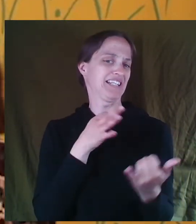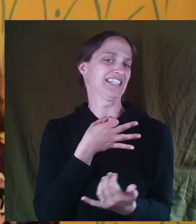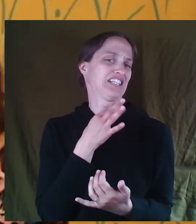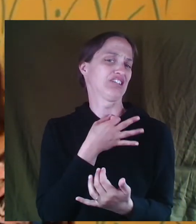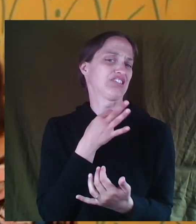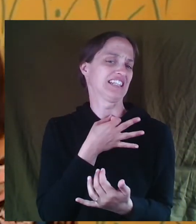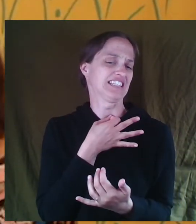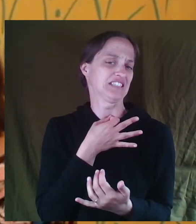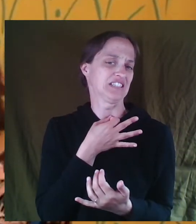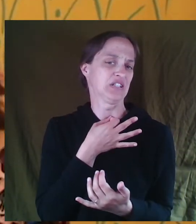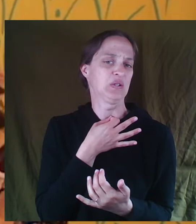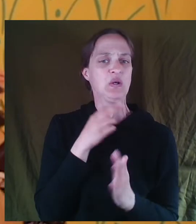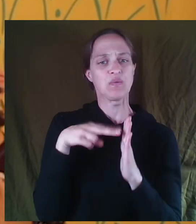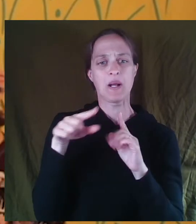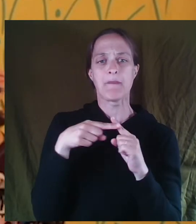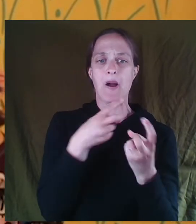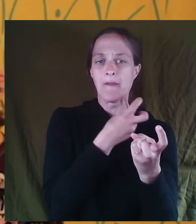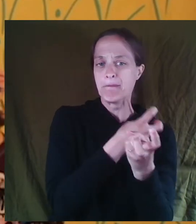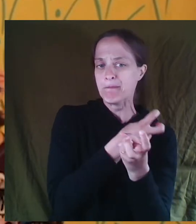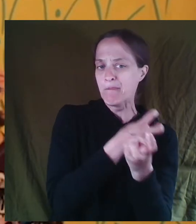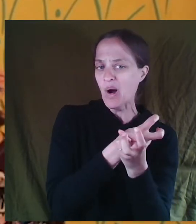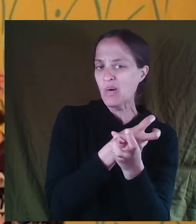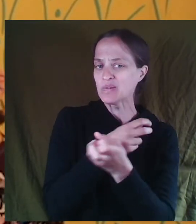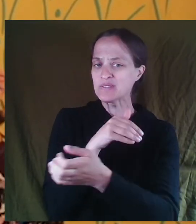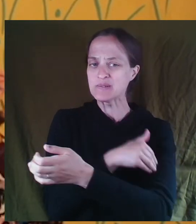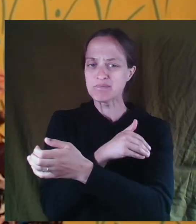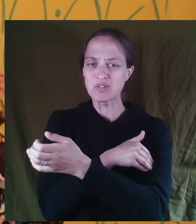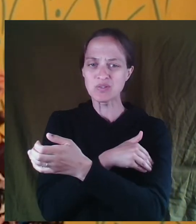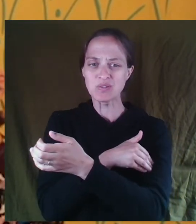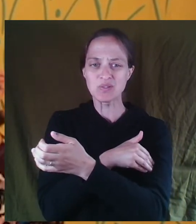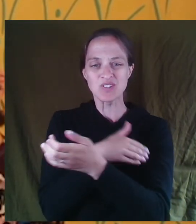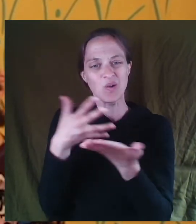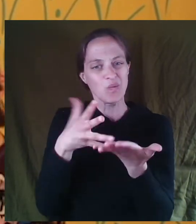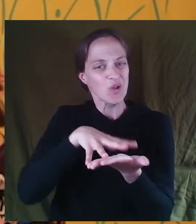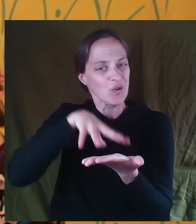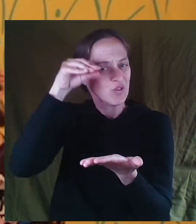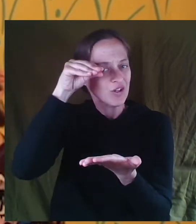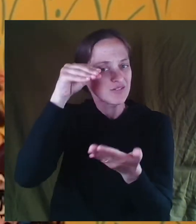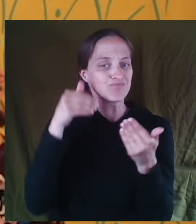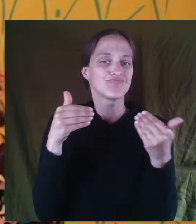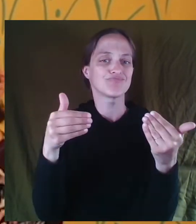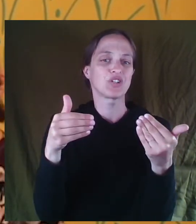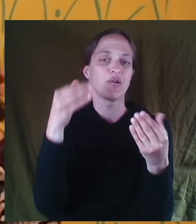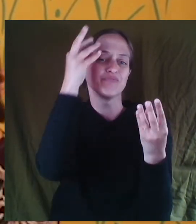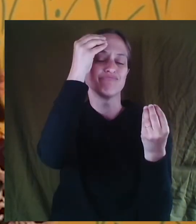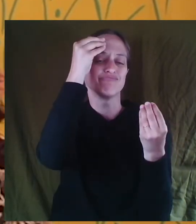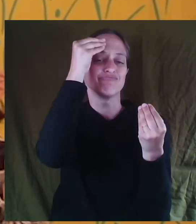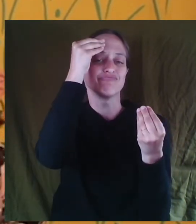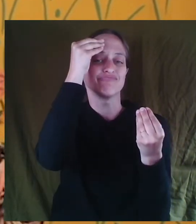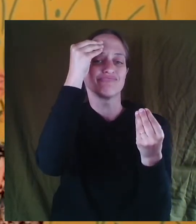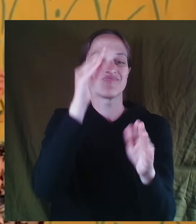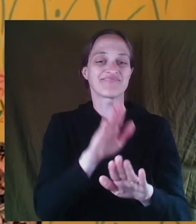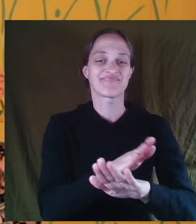Now I wanna know what did you find out about bones and muscles in this part of the book. Take a moment to think.